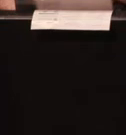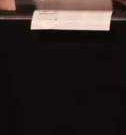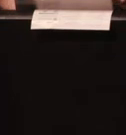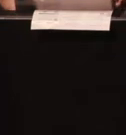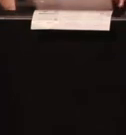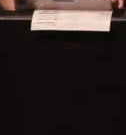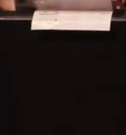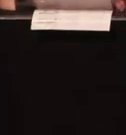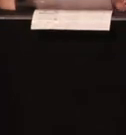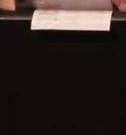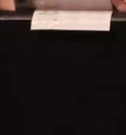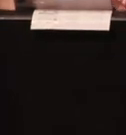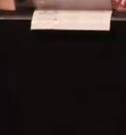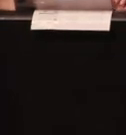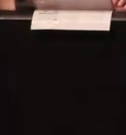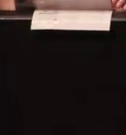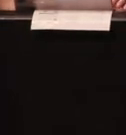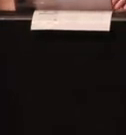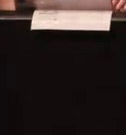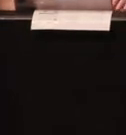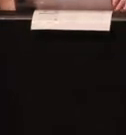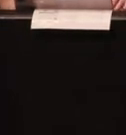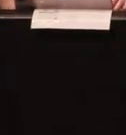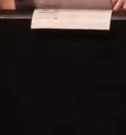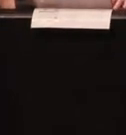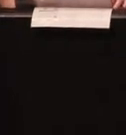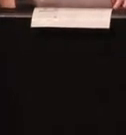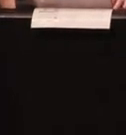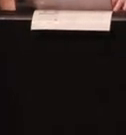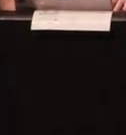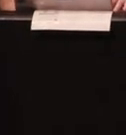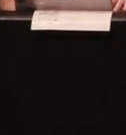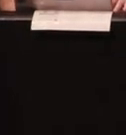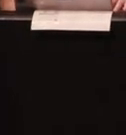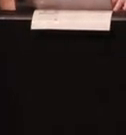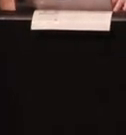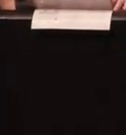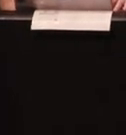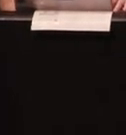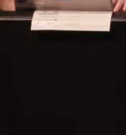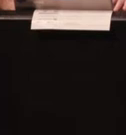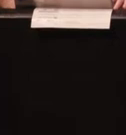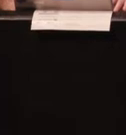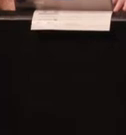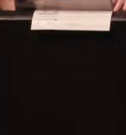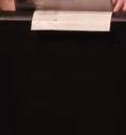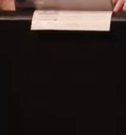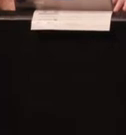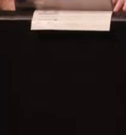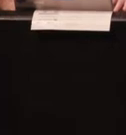So, I've got a lot of slides to get through, but hopefully, that'll show a lot of color